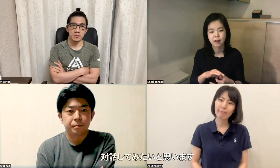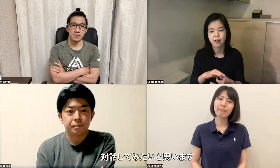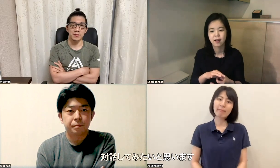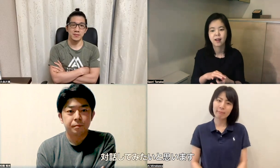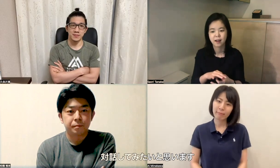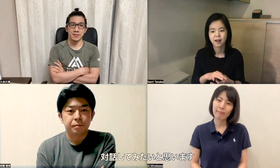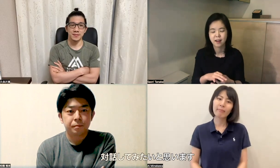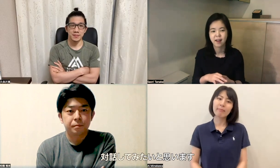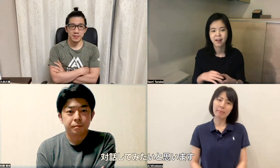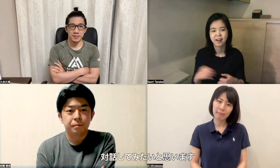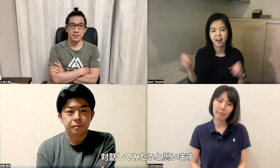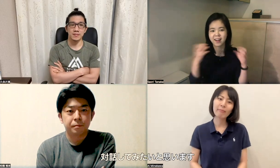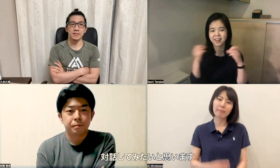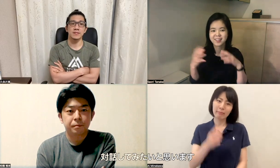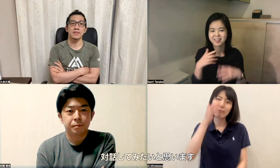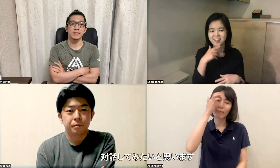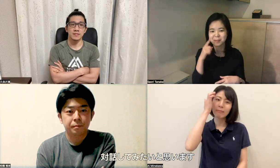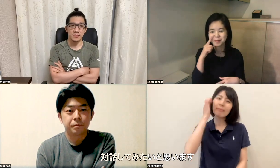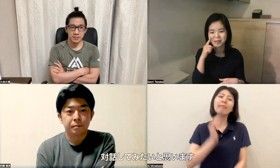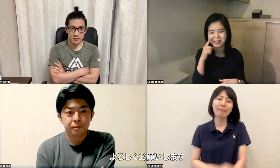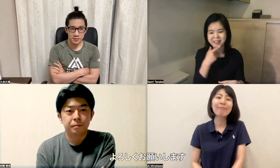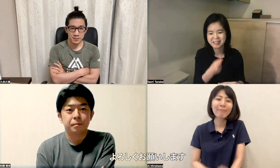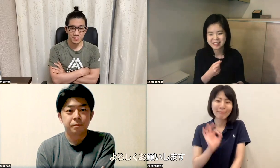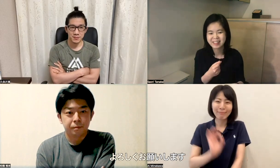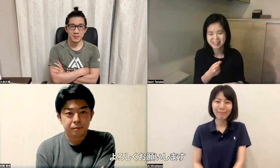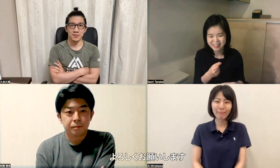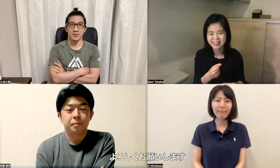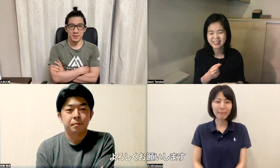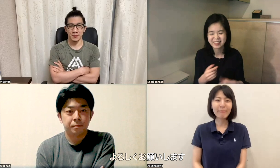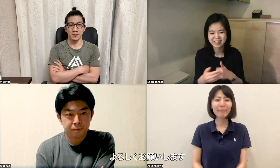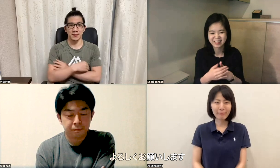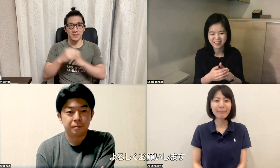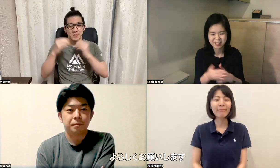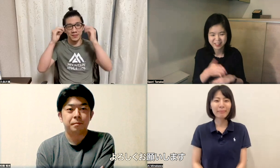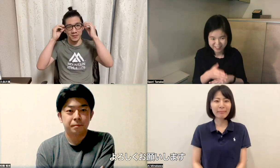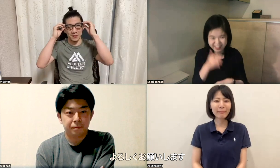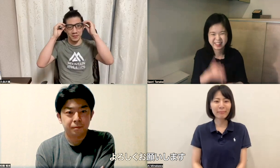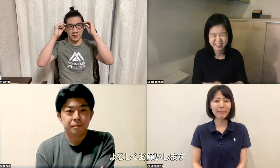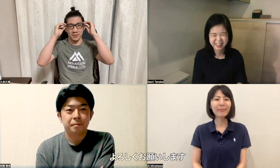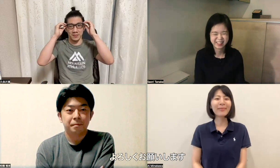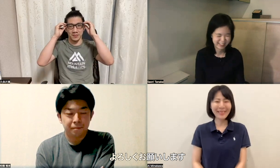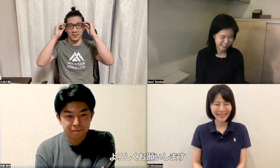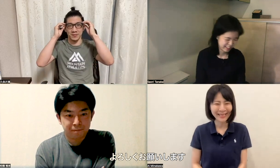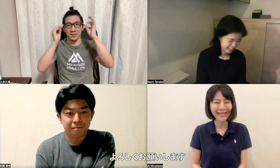I am so exciting. Is that clear?